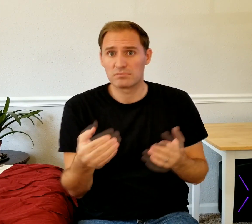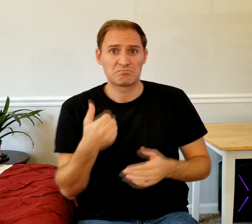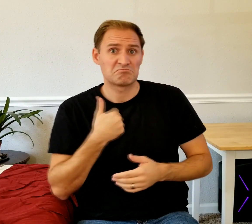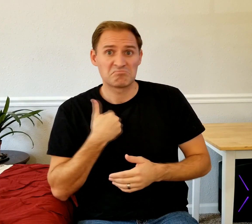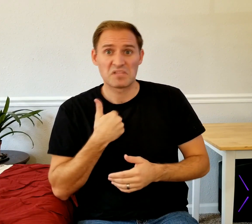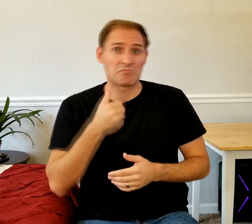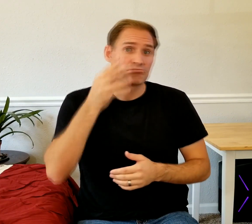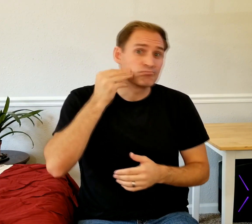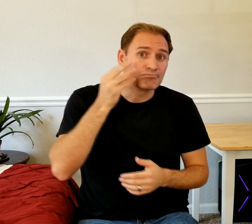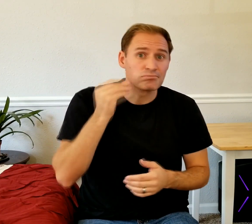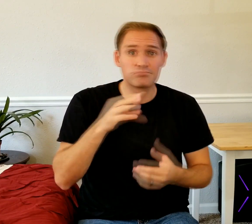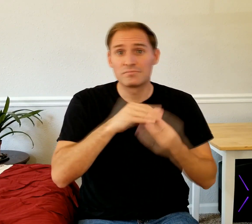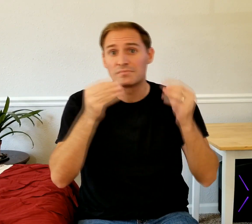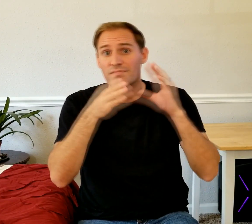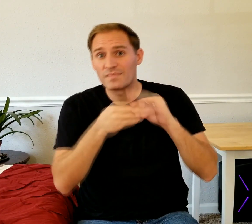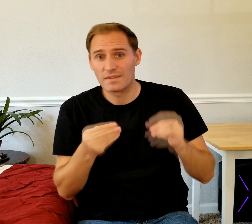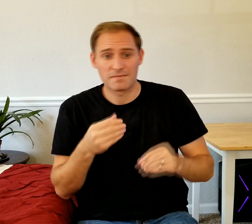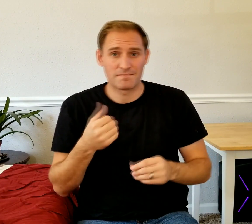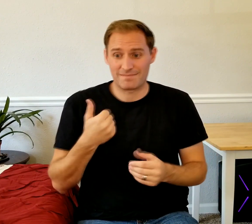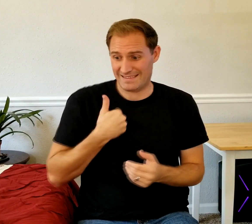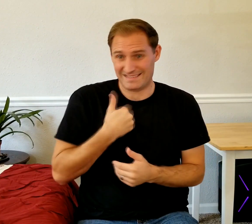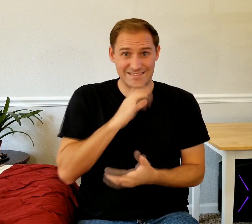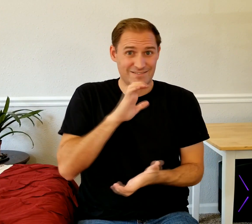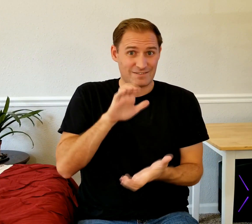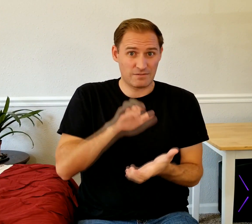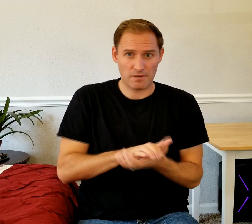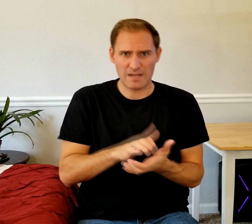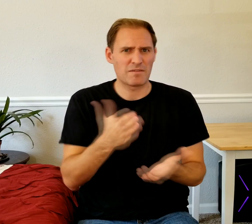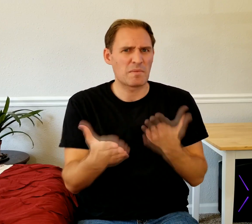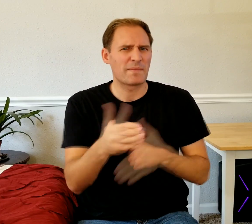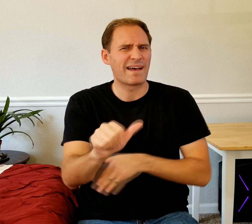personal experiences of myself, my wife and maybe a lot of others that have